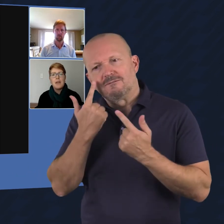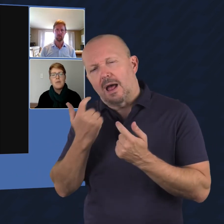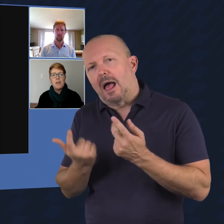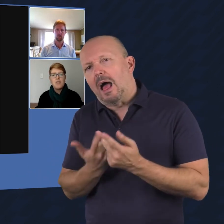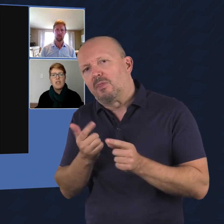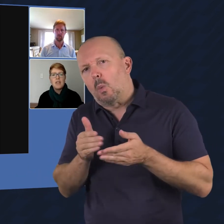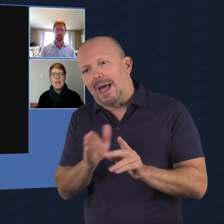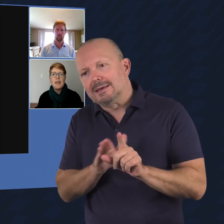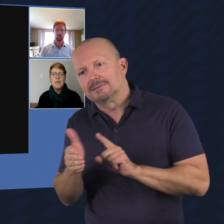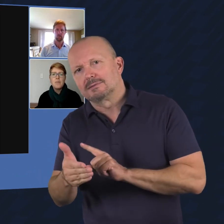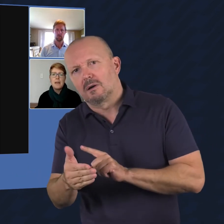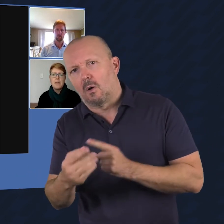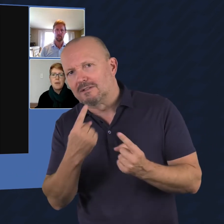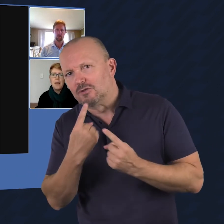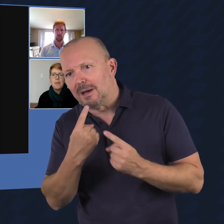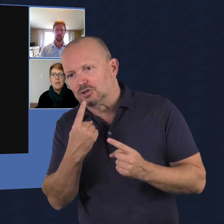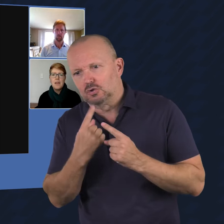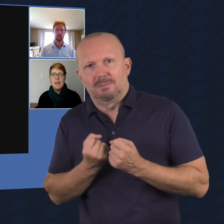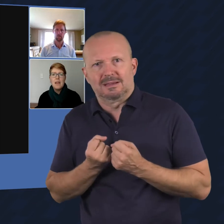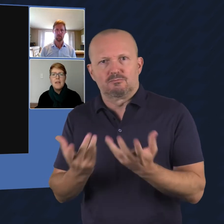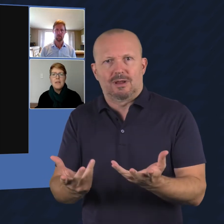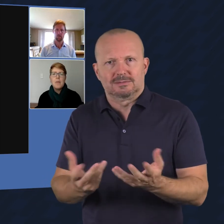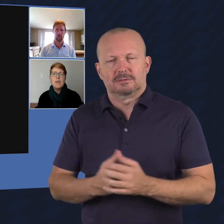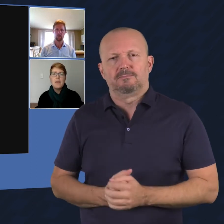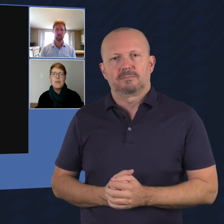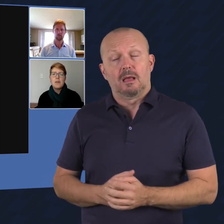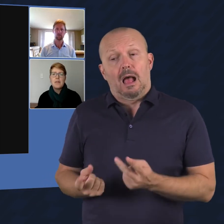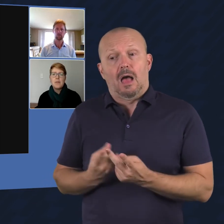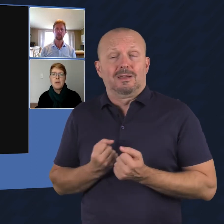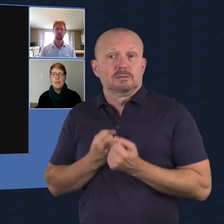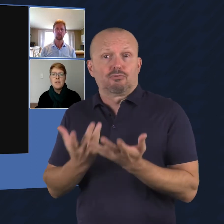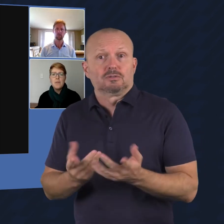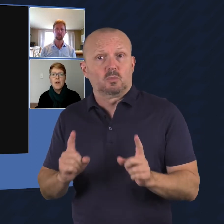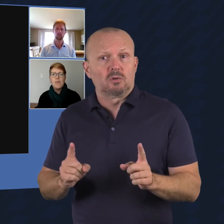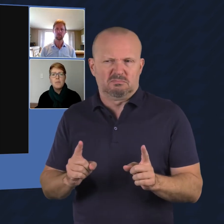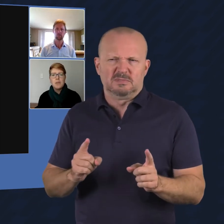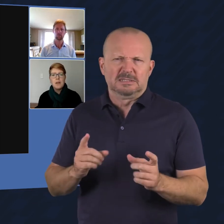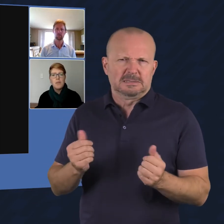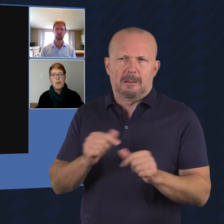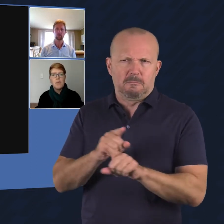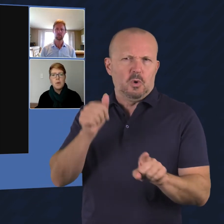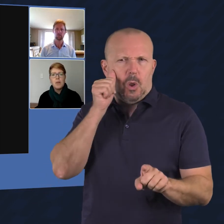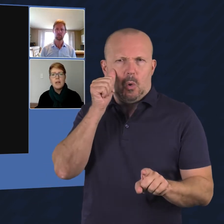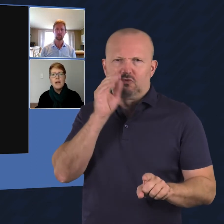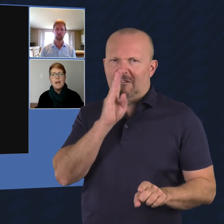the information it contains to be expressed. Some of these alternative expressions are familiar and straightforward.